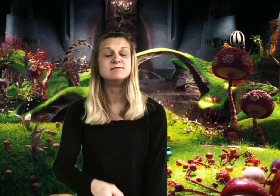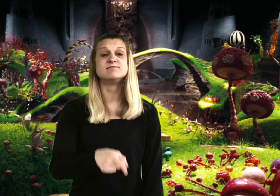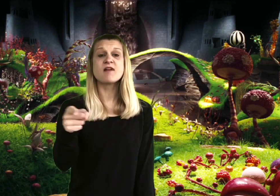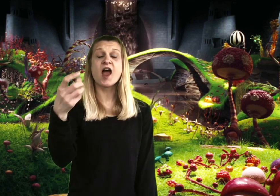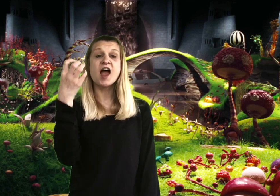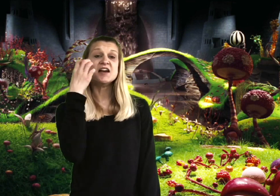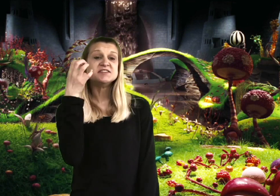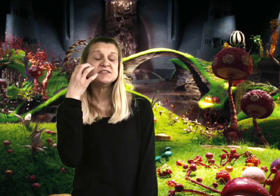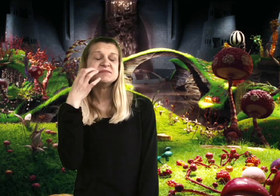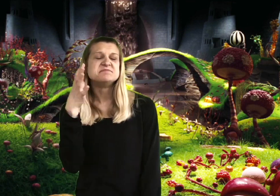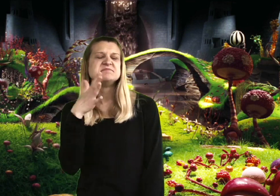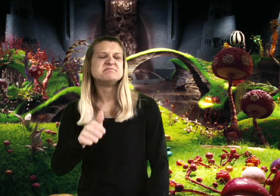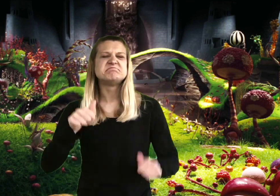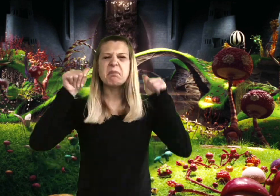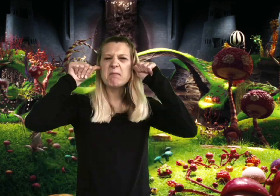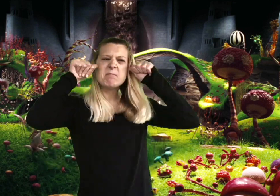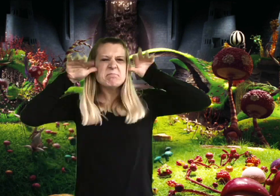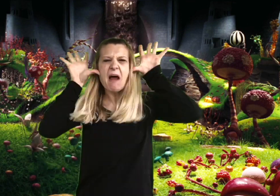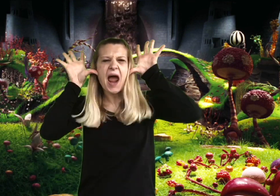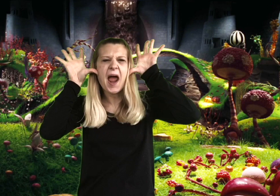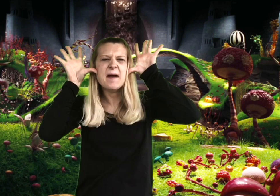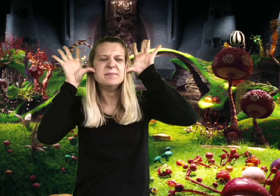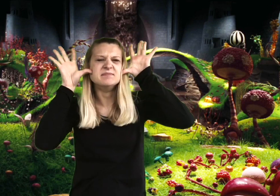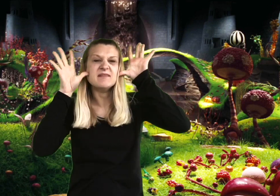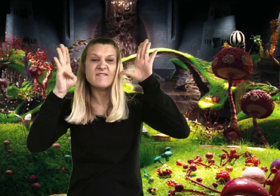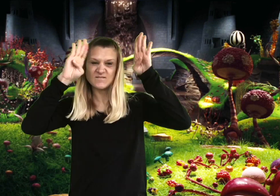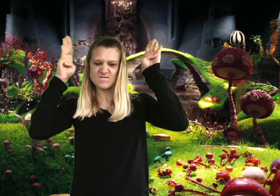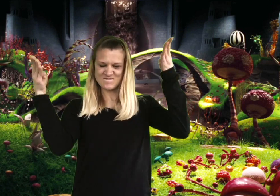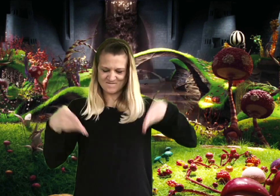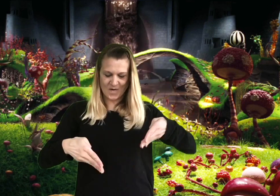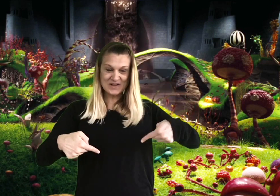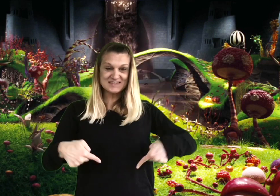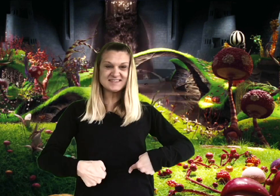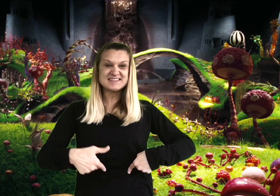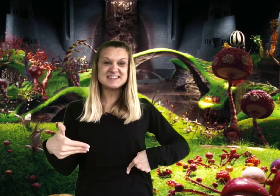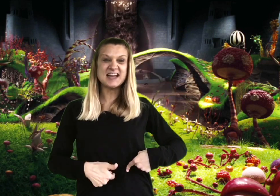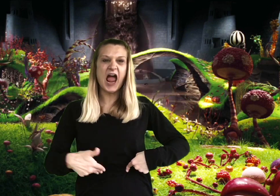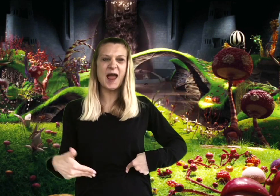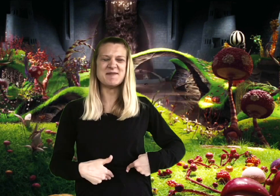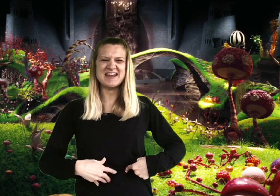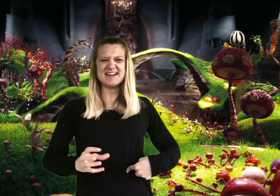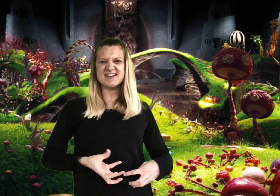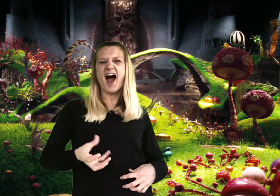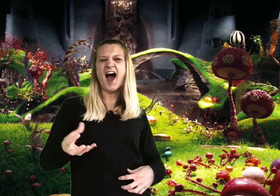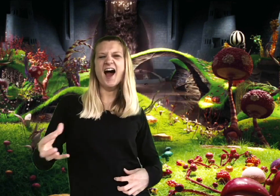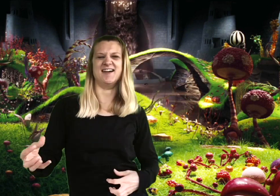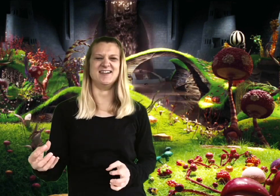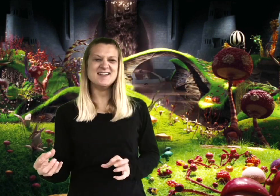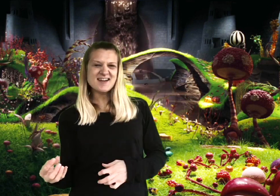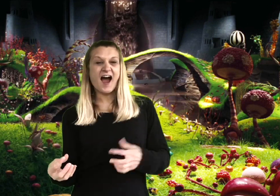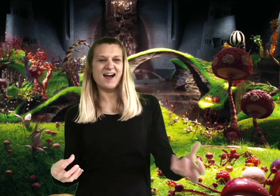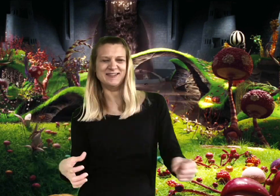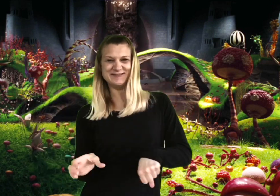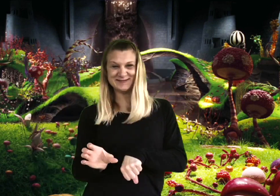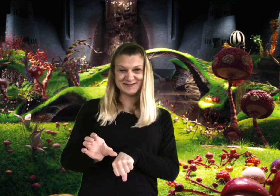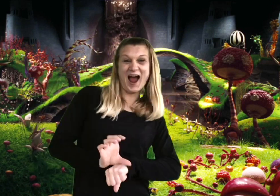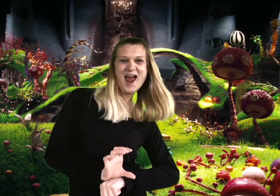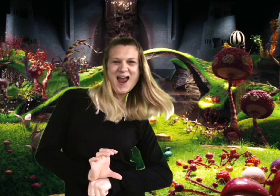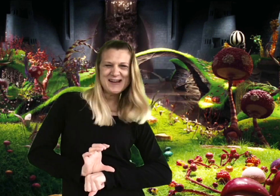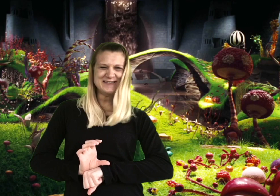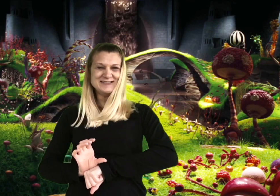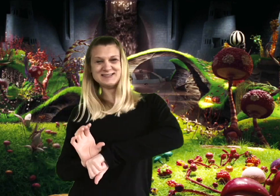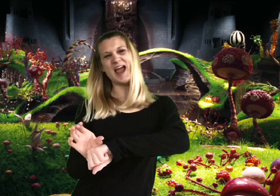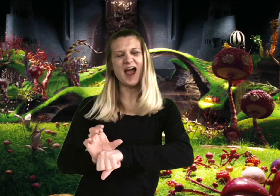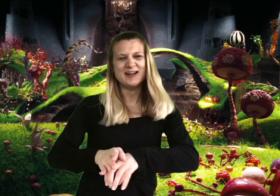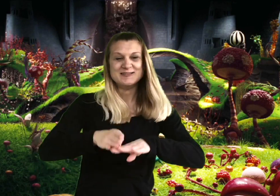But Augustus was deaf to everything except the call of his enormous stomach.